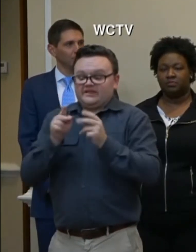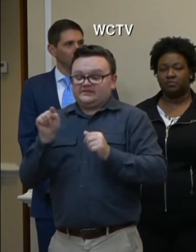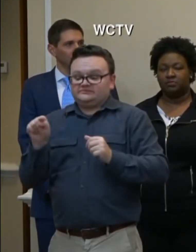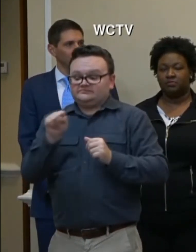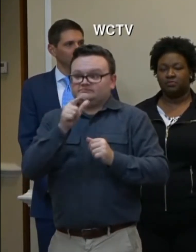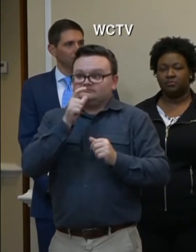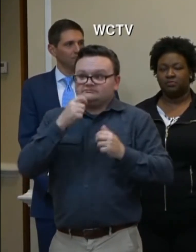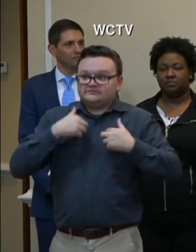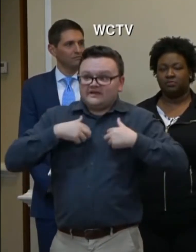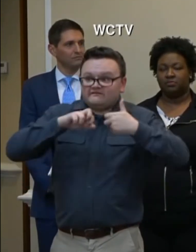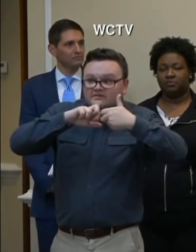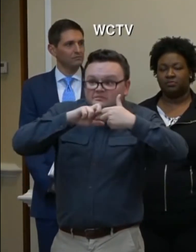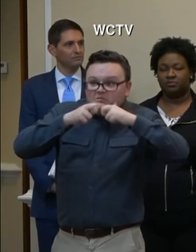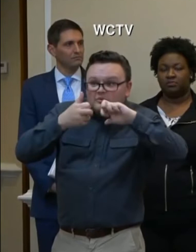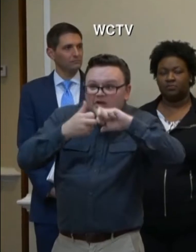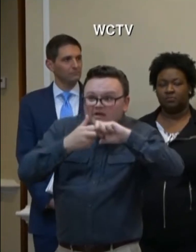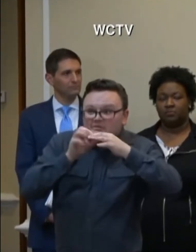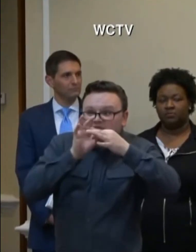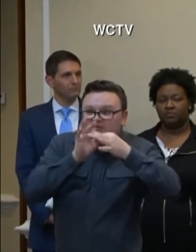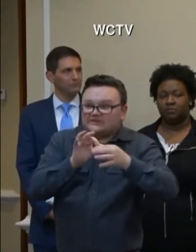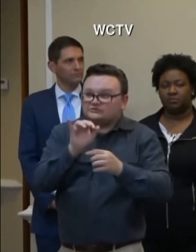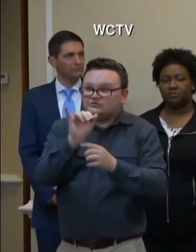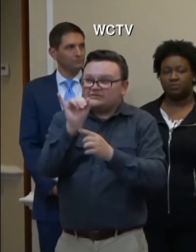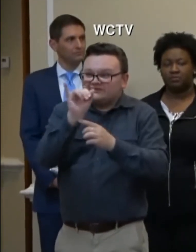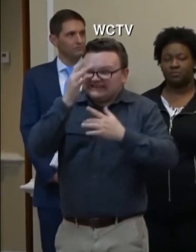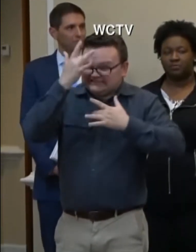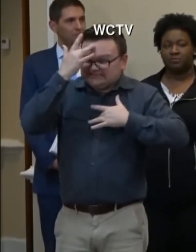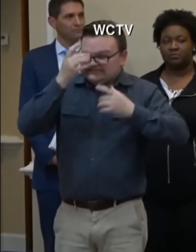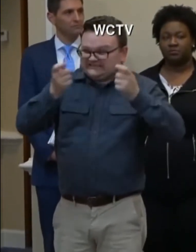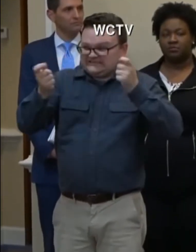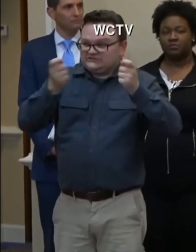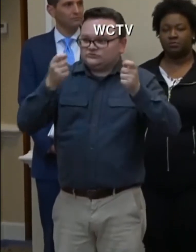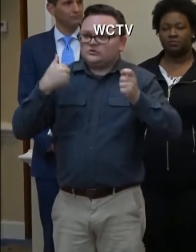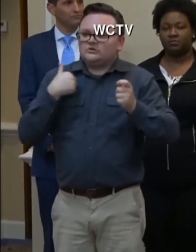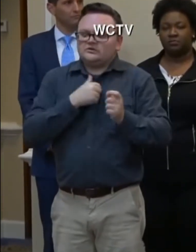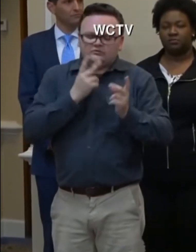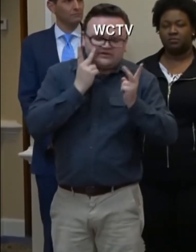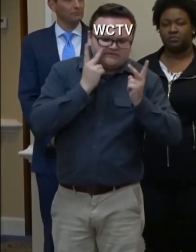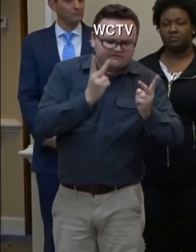related to infection control and prevention any deficiencies that we have